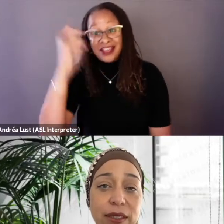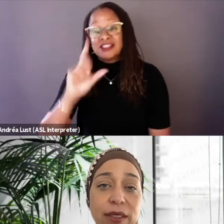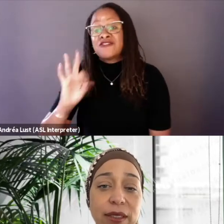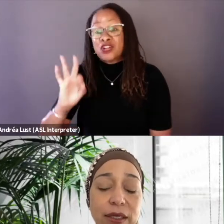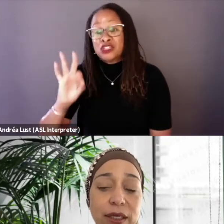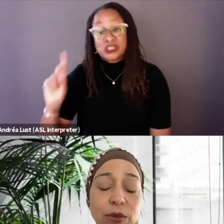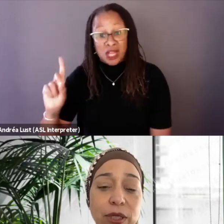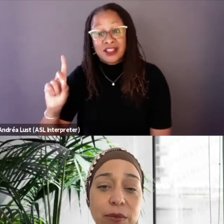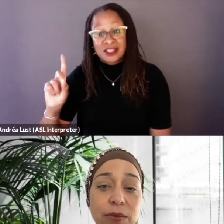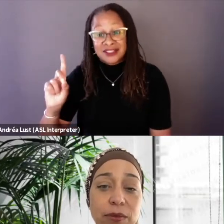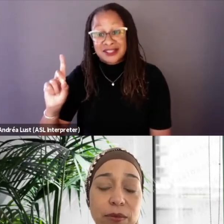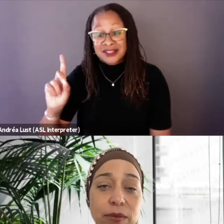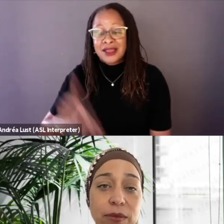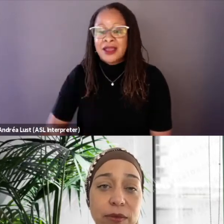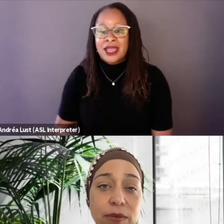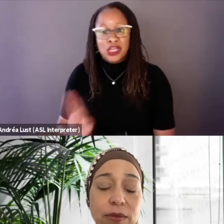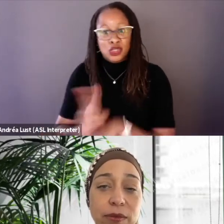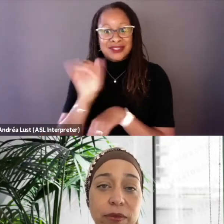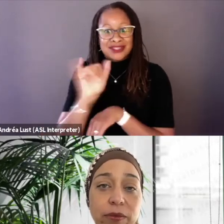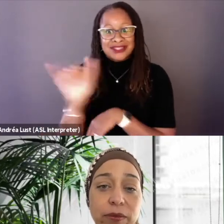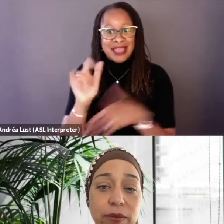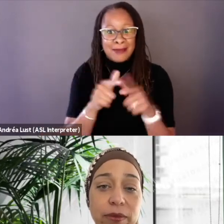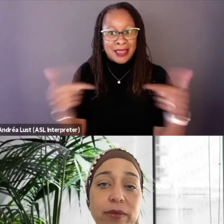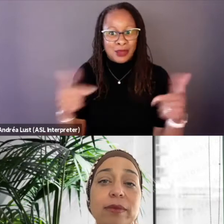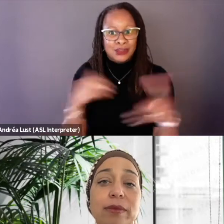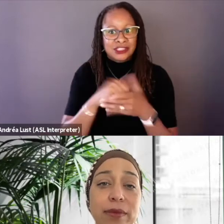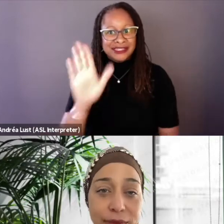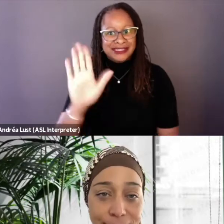And used the same language and same speech too, you know.